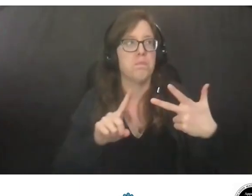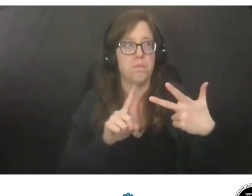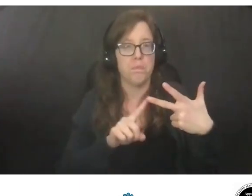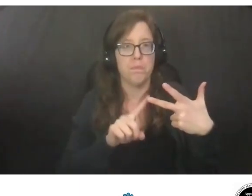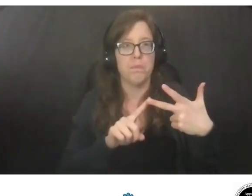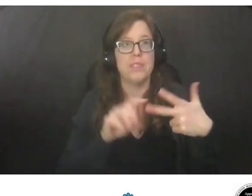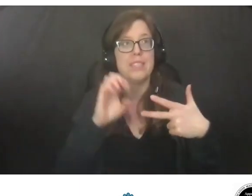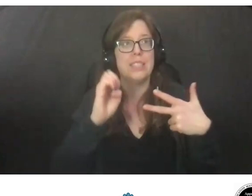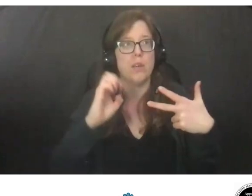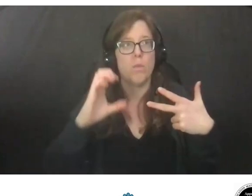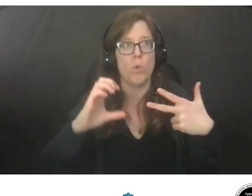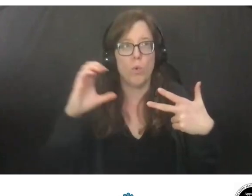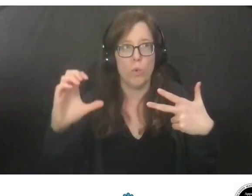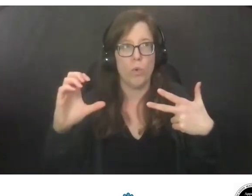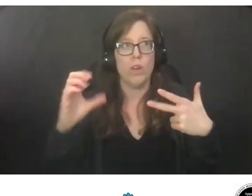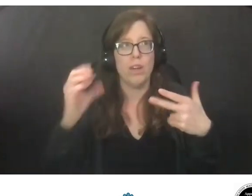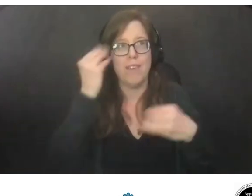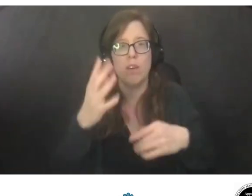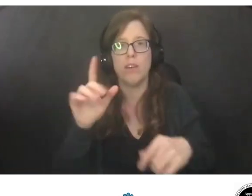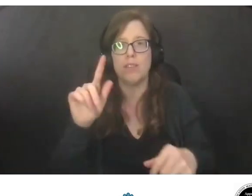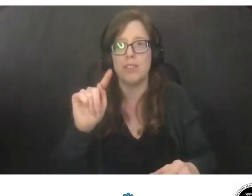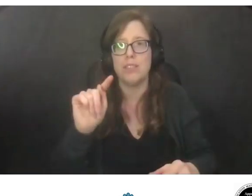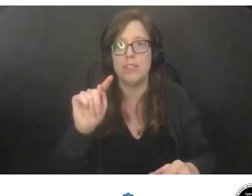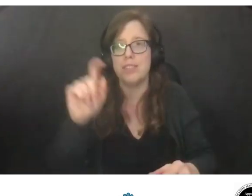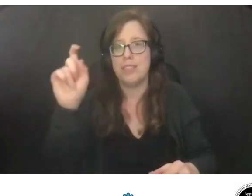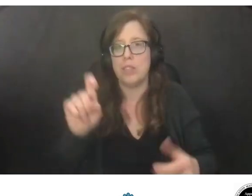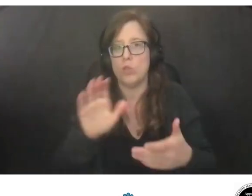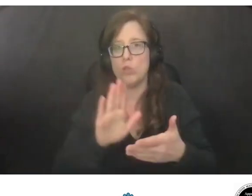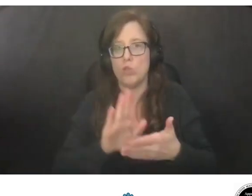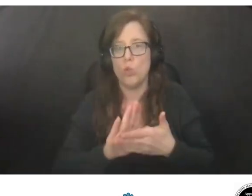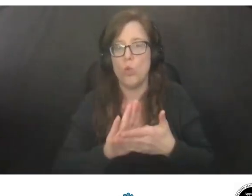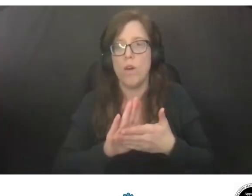The Expanded Core Curriculum Information from Texas School for the Blind and Visually